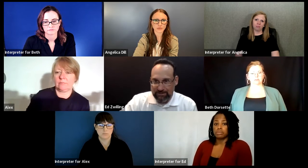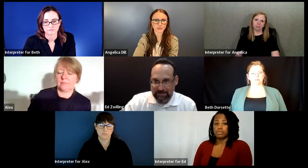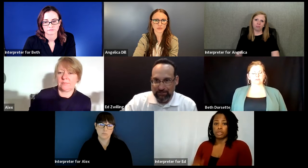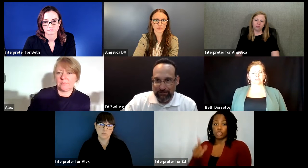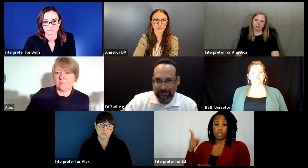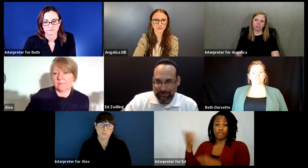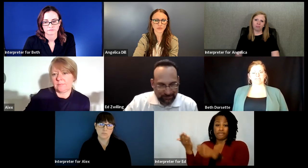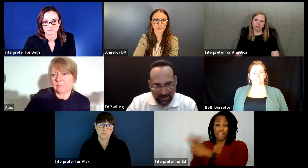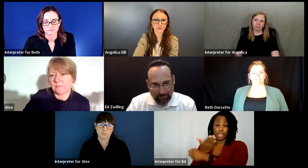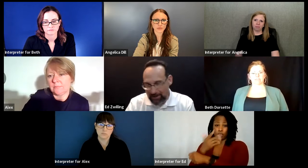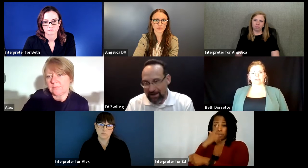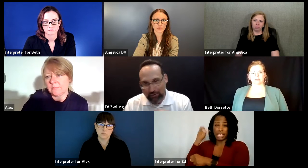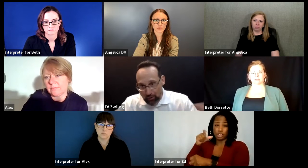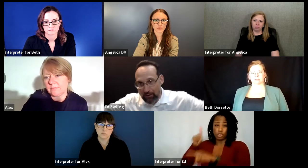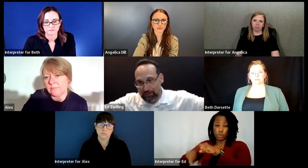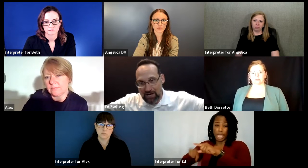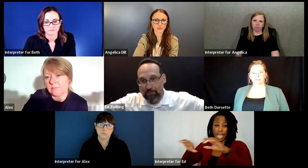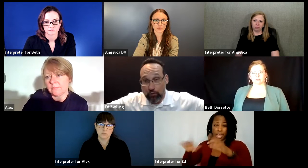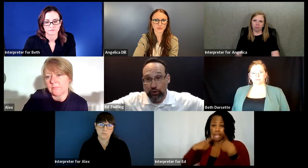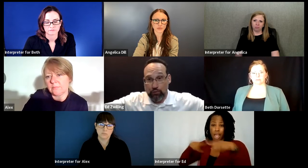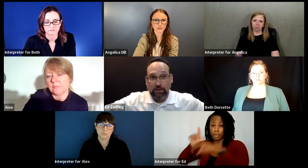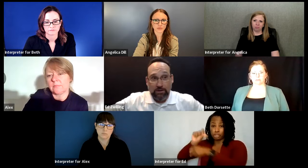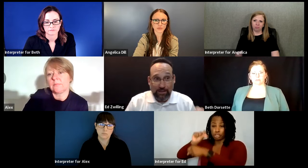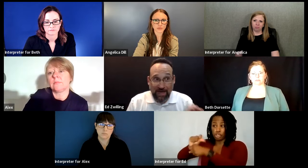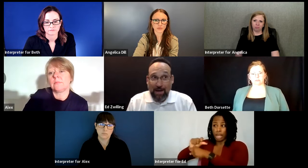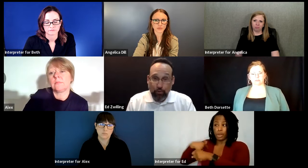can't do the essential functions of the job and we have no other job for you.